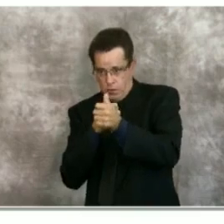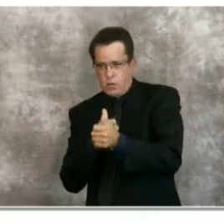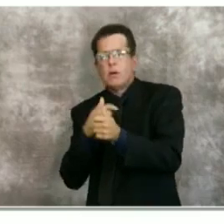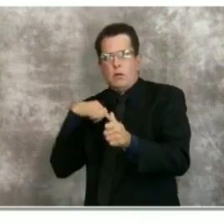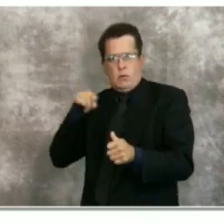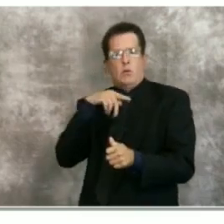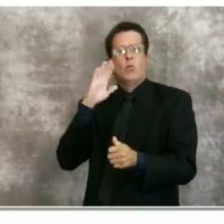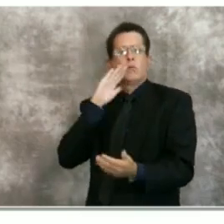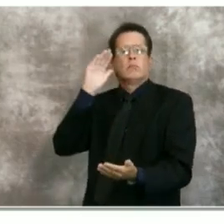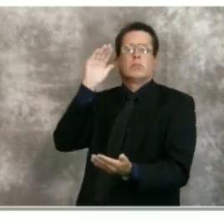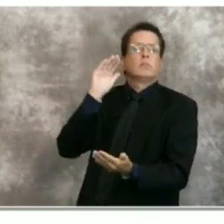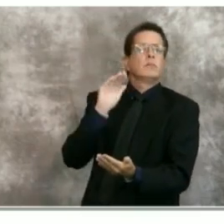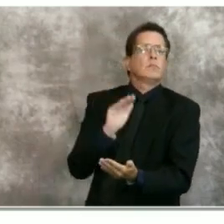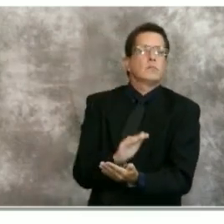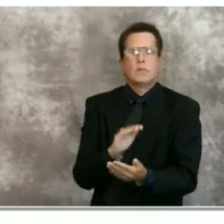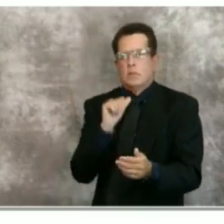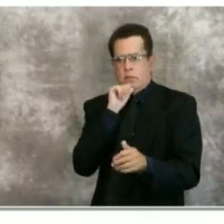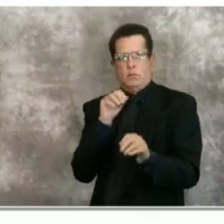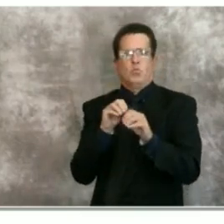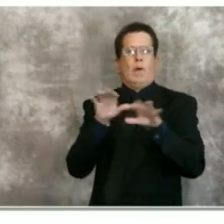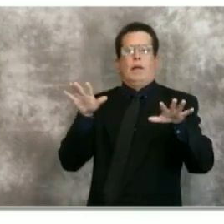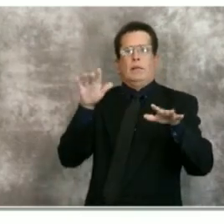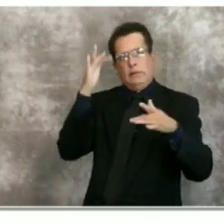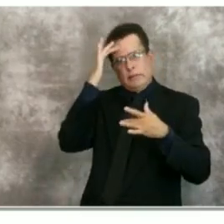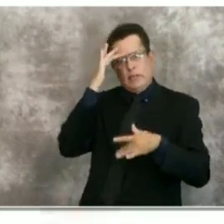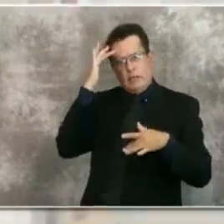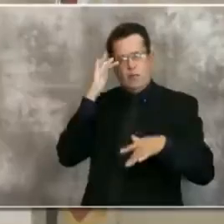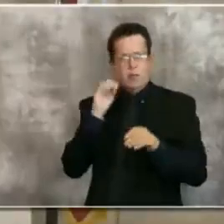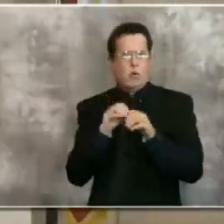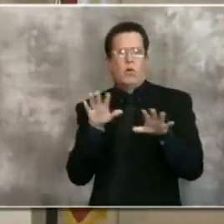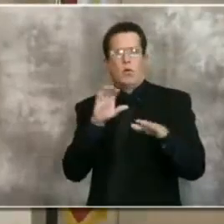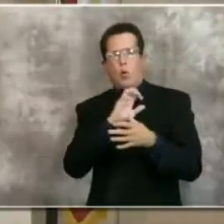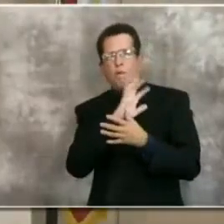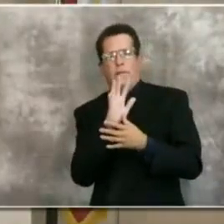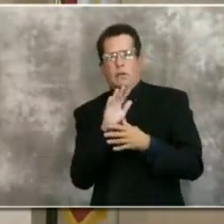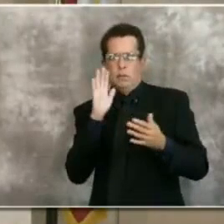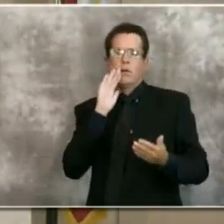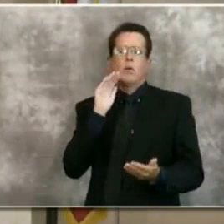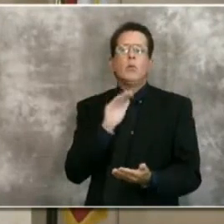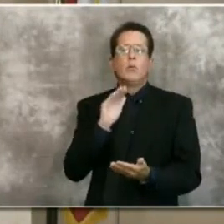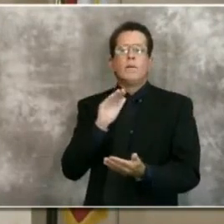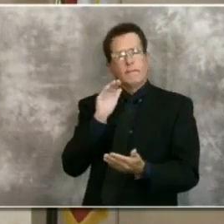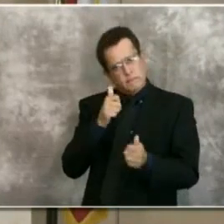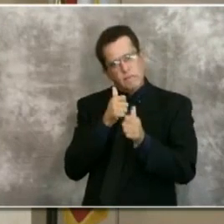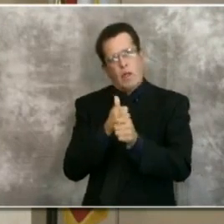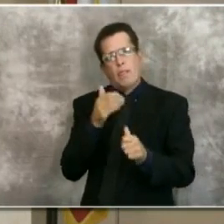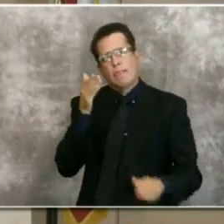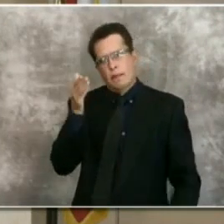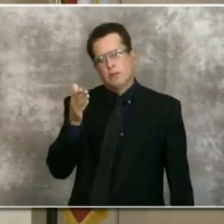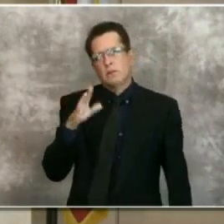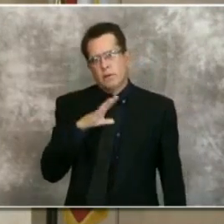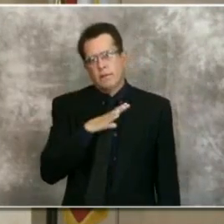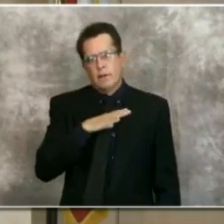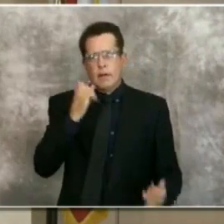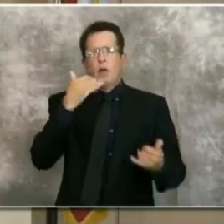AND WE WANT EVERYONE TO ADHERE TO THAT HEARING TO BE STRATEGIES, WE'LL HELP TO